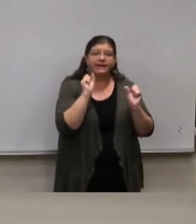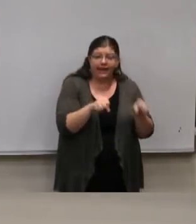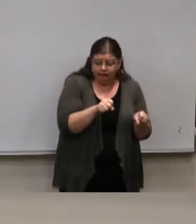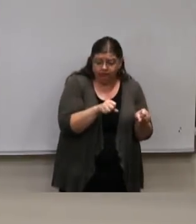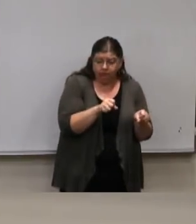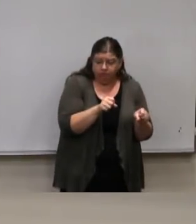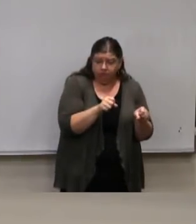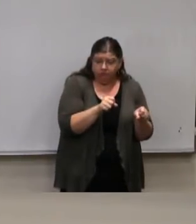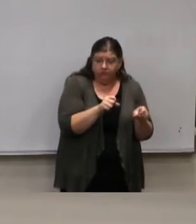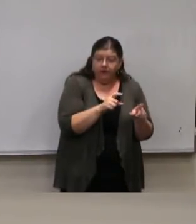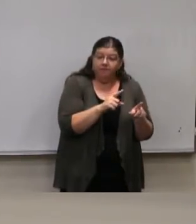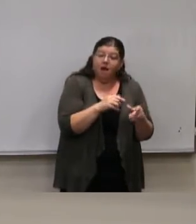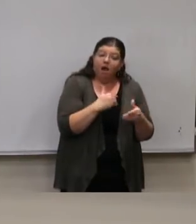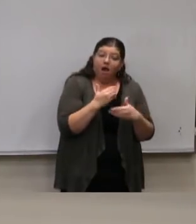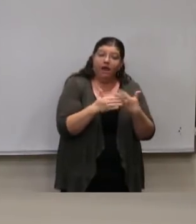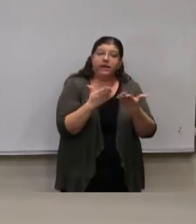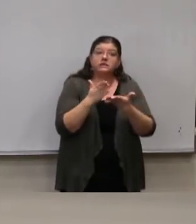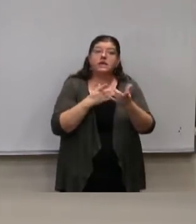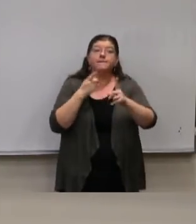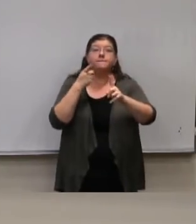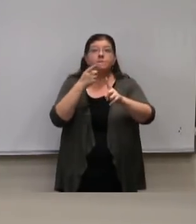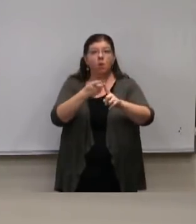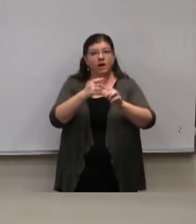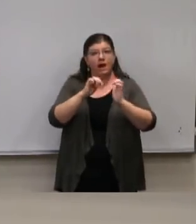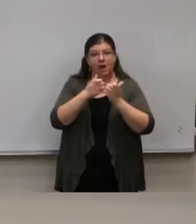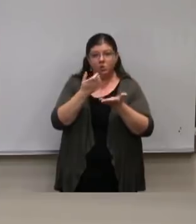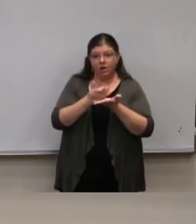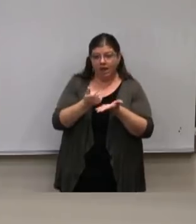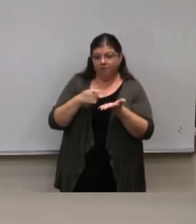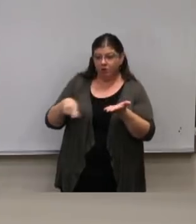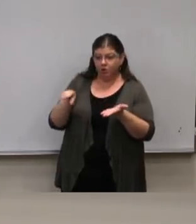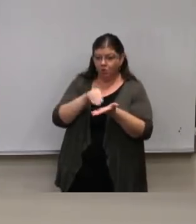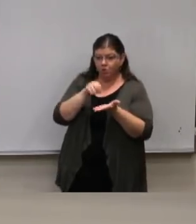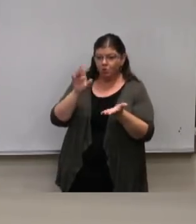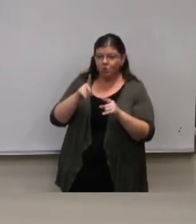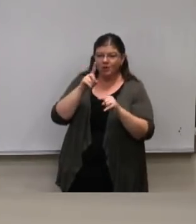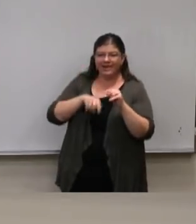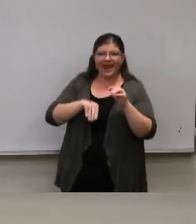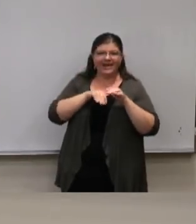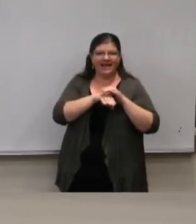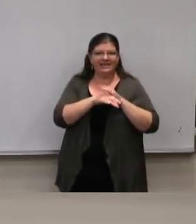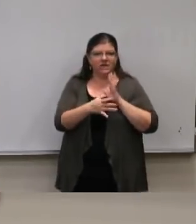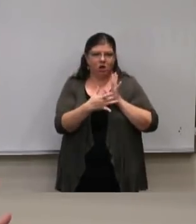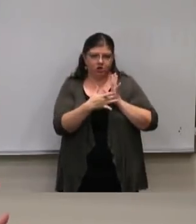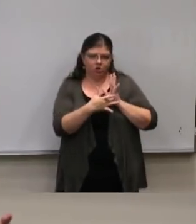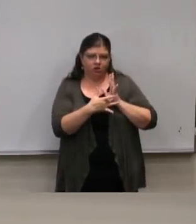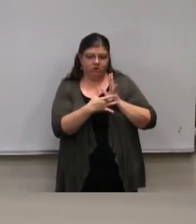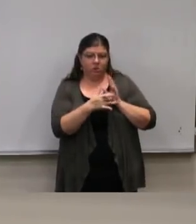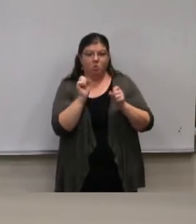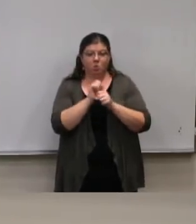to worry about you know, how do we help those students that can't access the technology? We're working on a big plan with the city